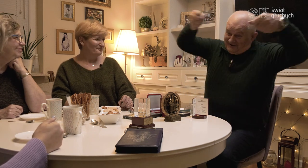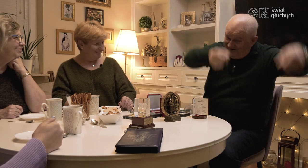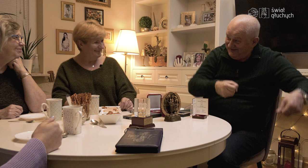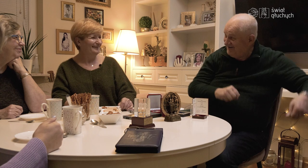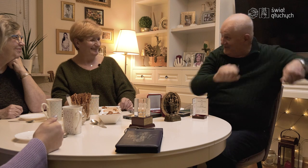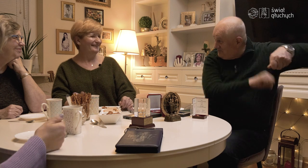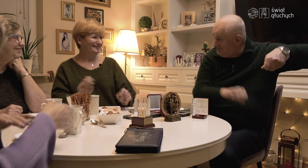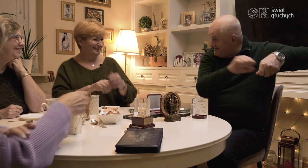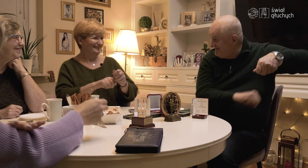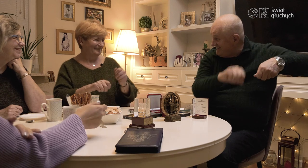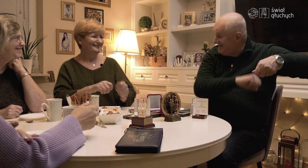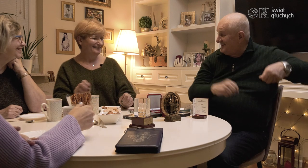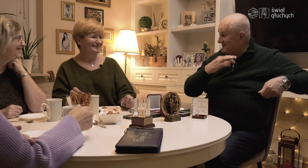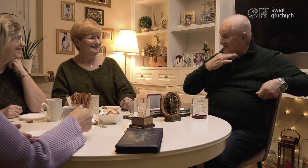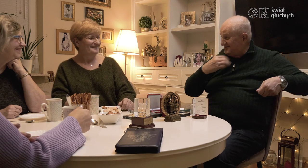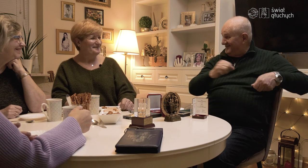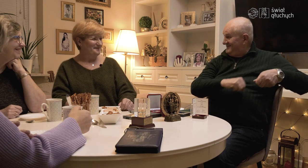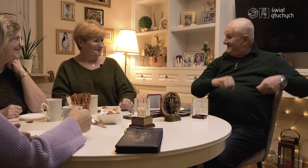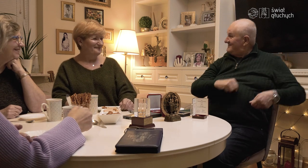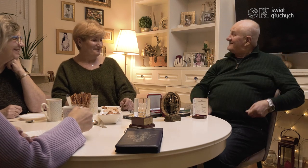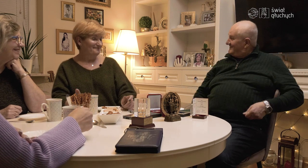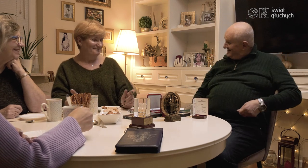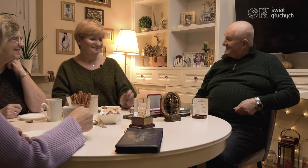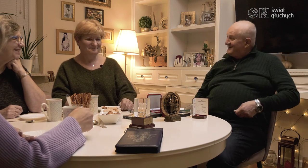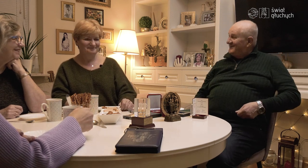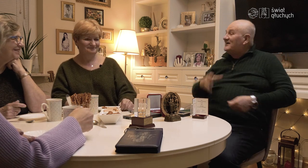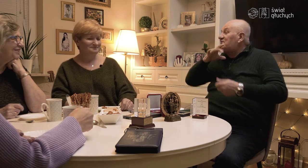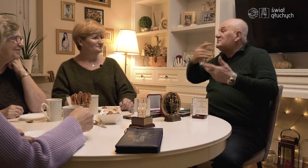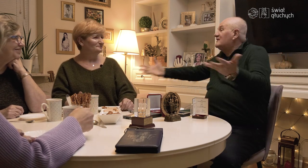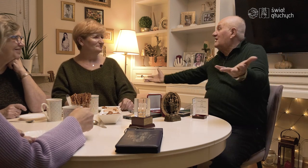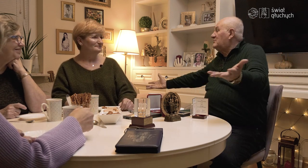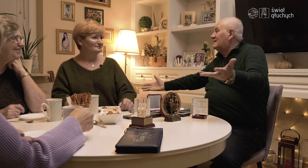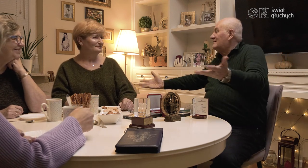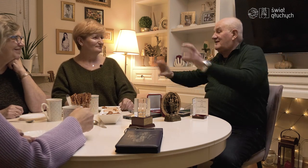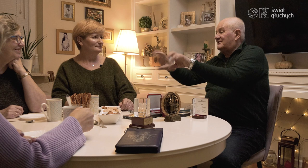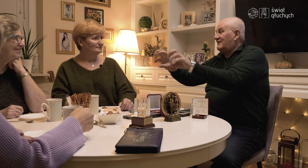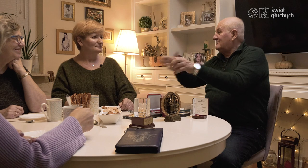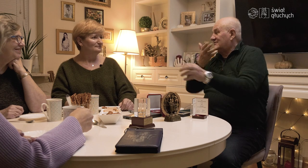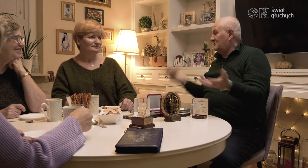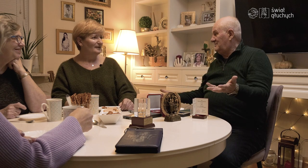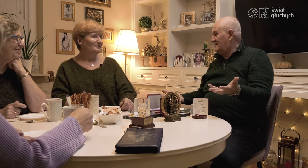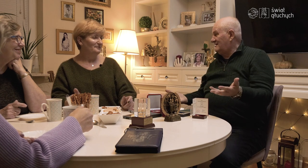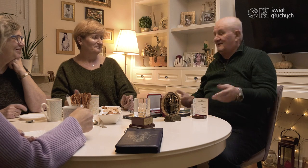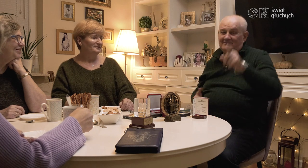In the water, in the river. There was no run water, there were no taps,